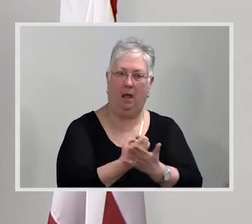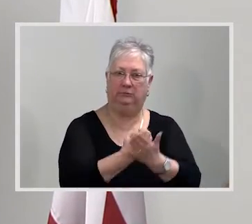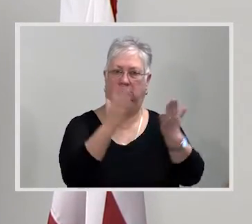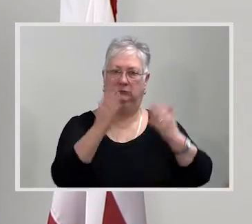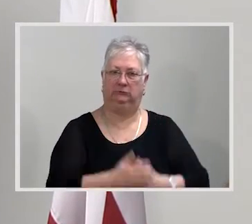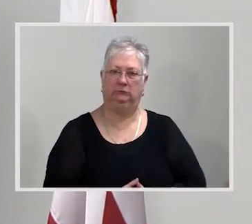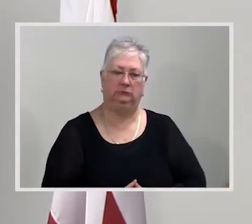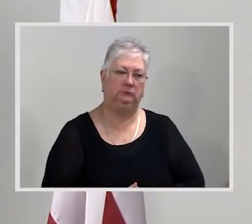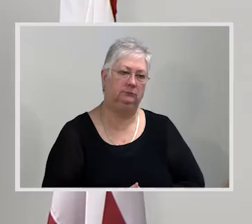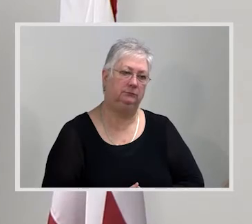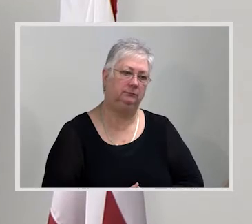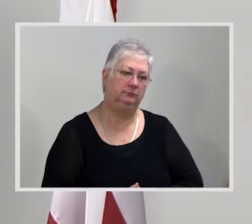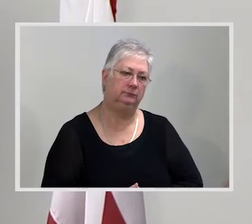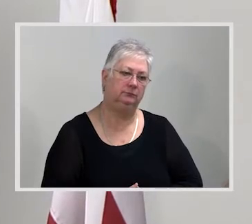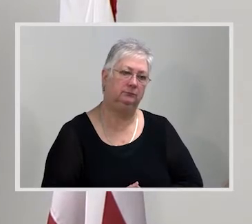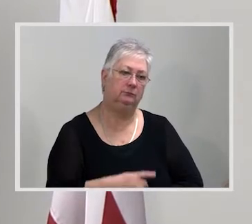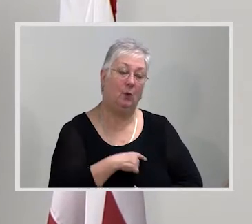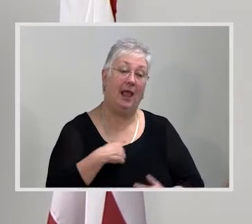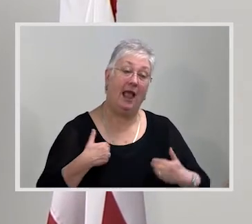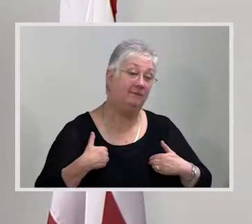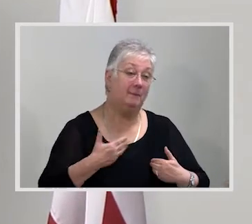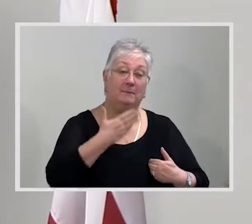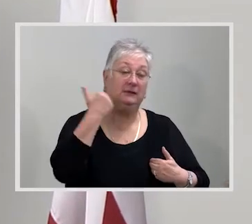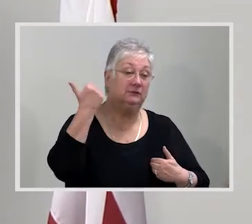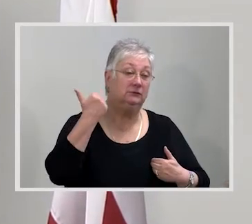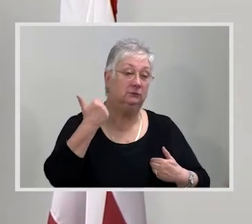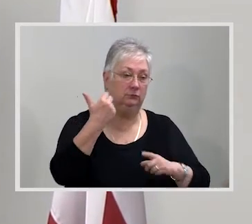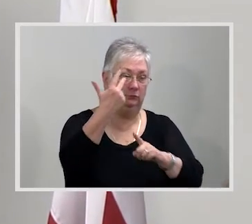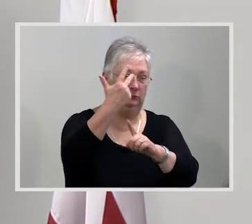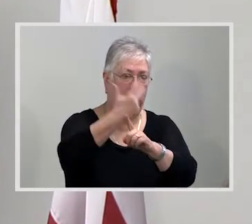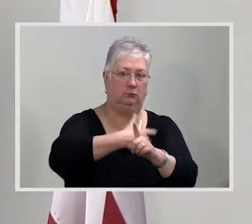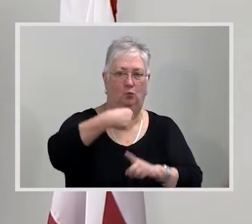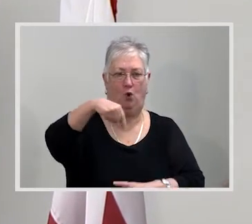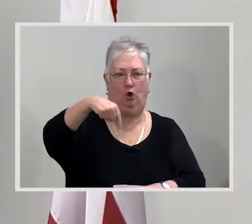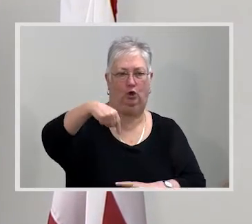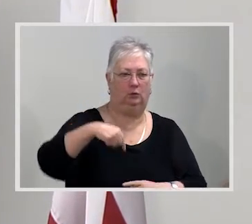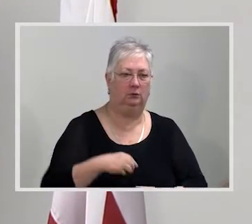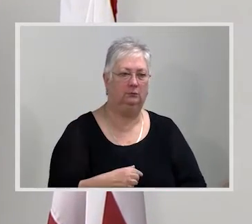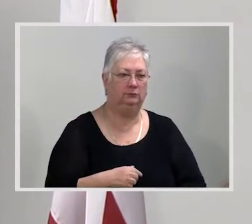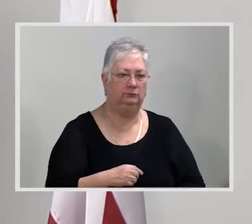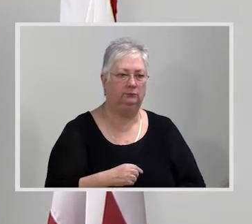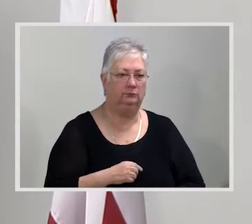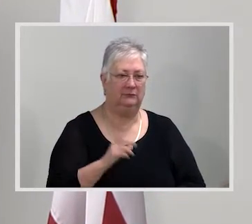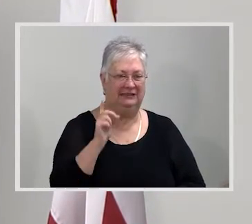IN THE HISTORY OF THE DISTRICT OF COLUMBIA AT THE END OF LAST YEAR. ALL OF OUR METRICS ARE MOVING IN